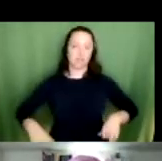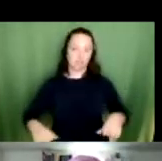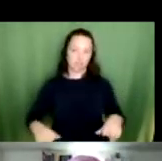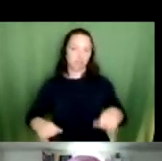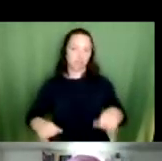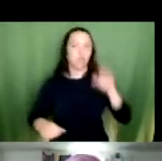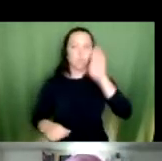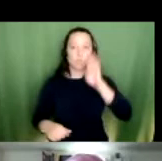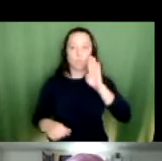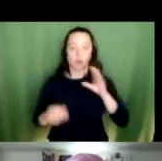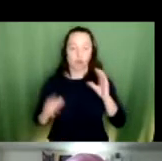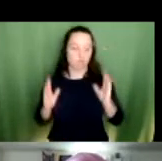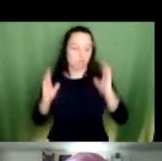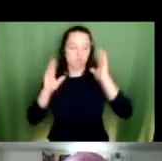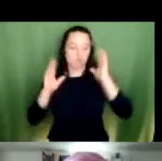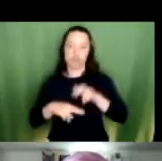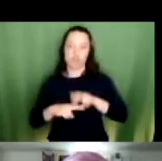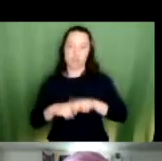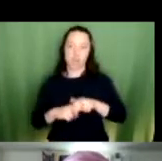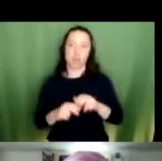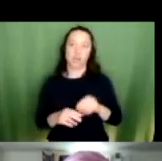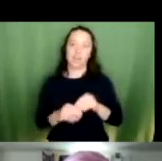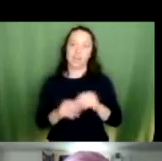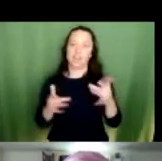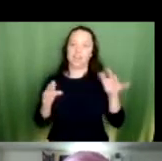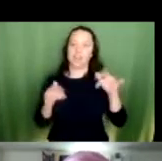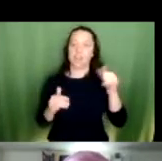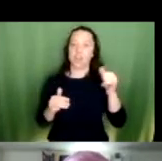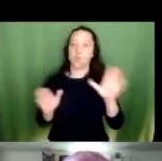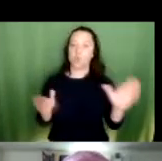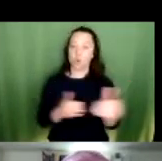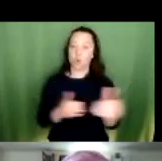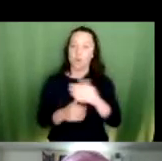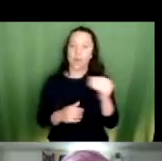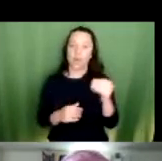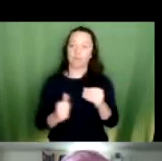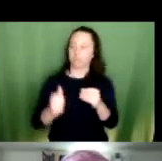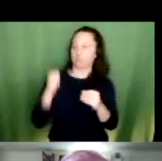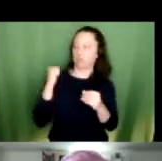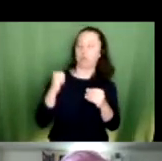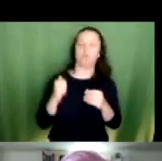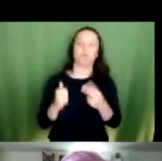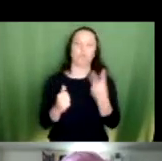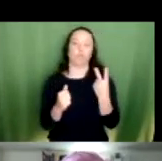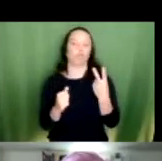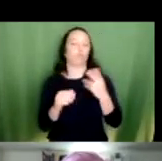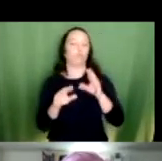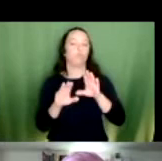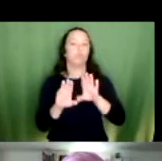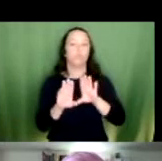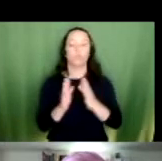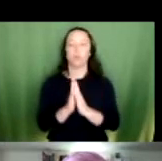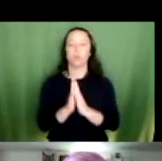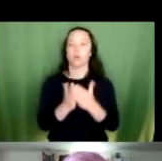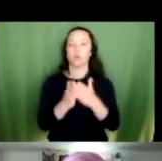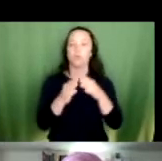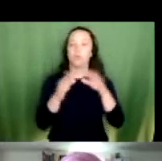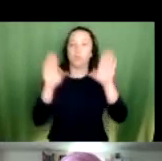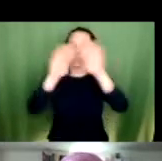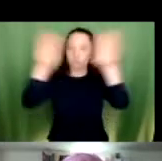light yellow room and two large bookshelves. Today I will be talking about the City of Bellevue